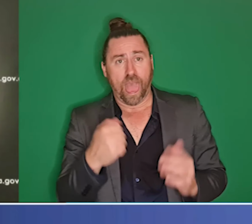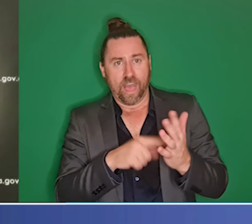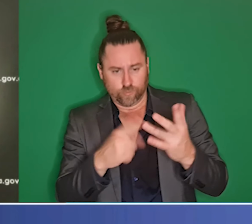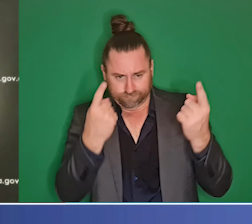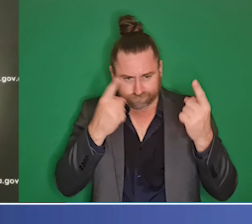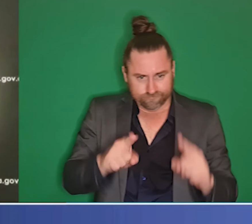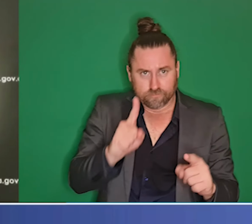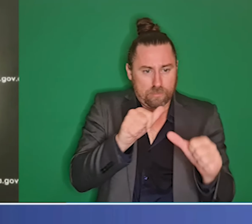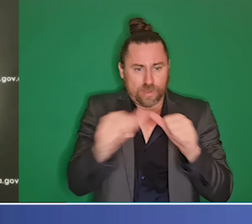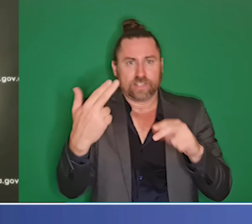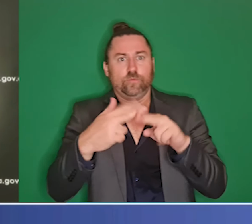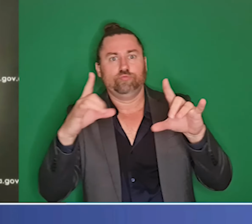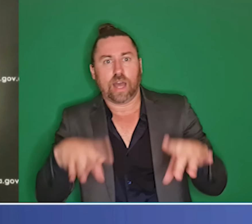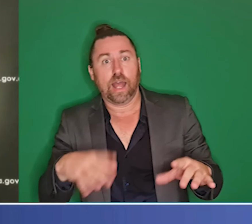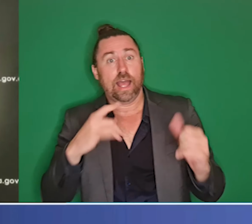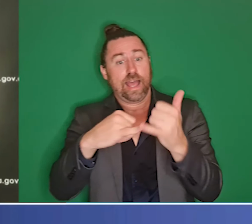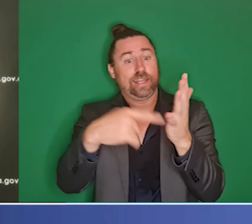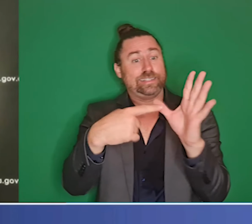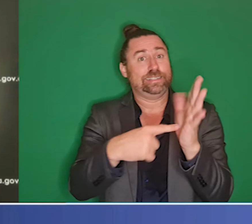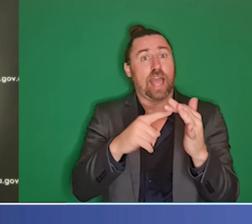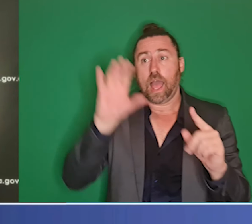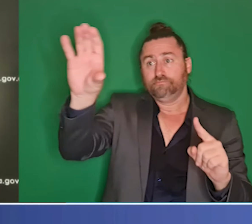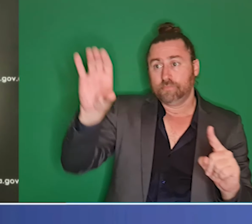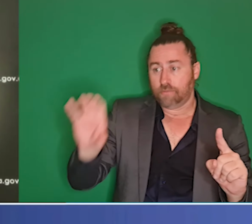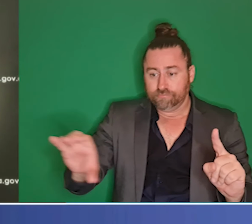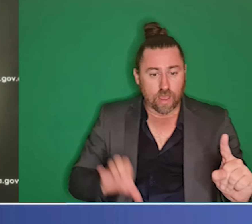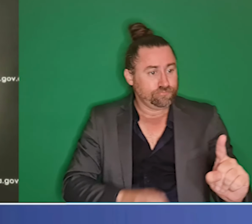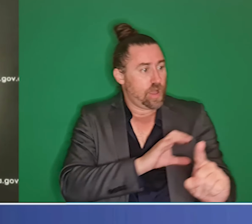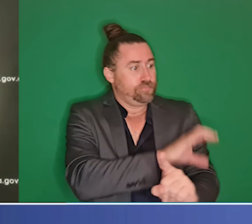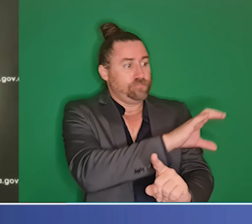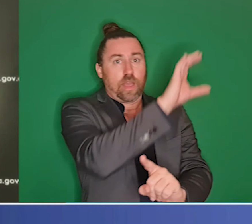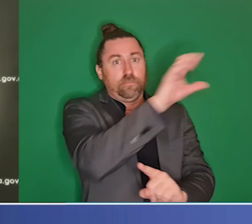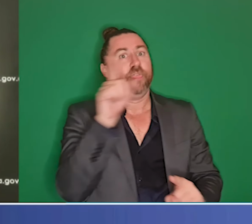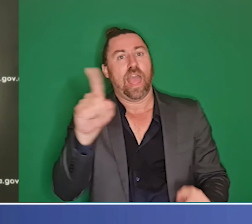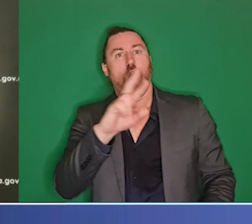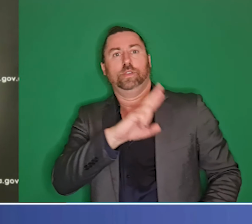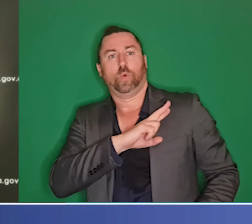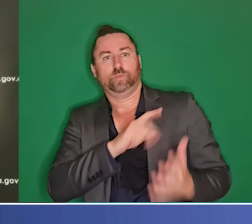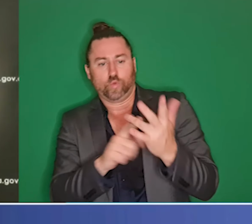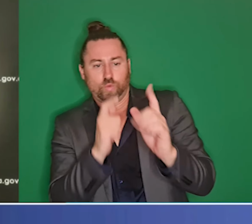that the states had principal responsibility for testing. They had followed the advice